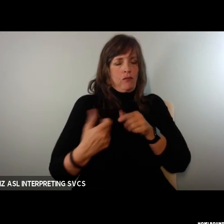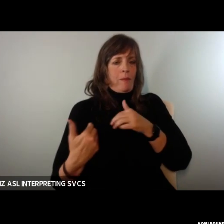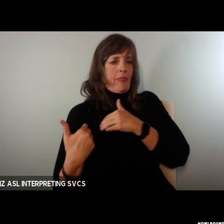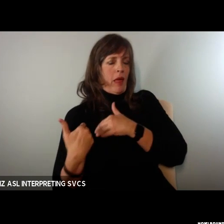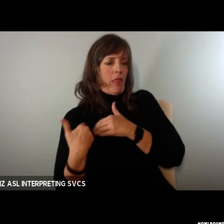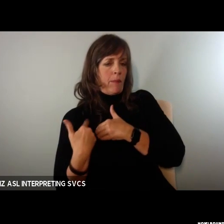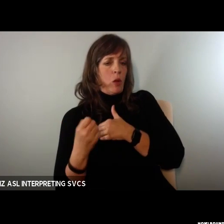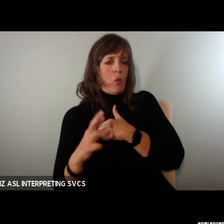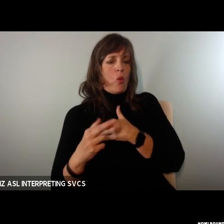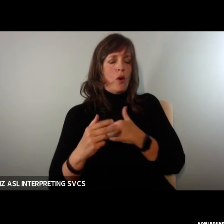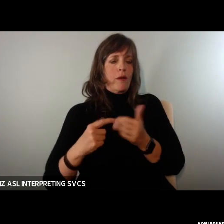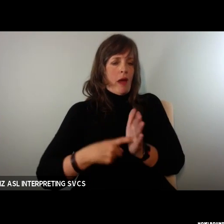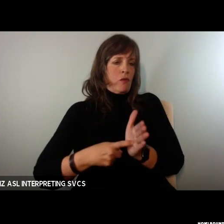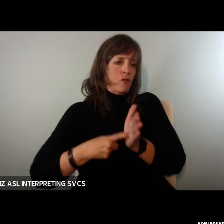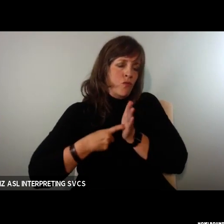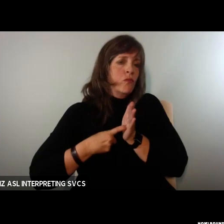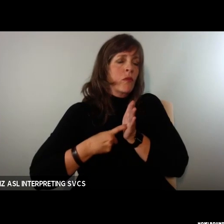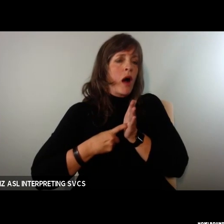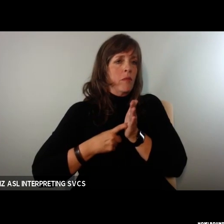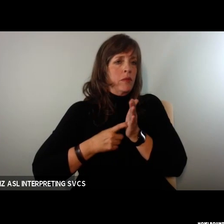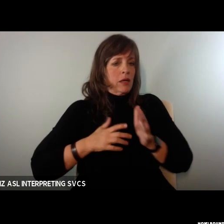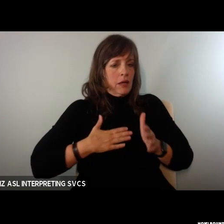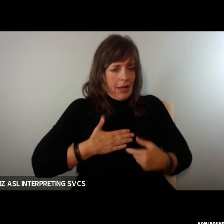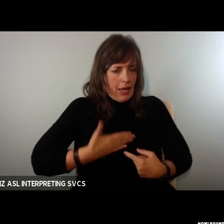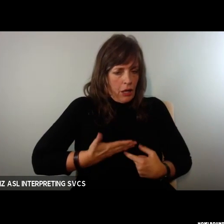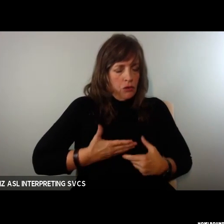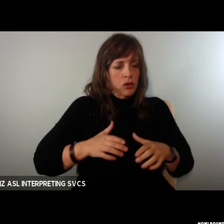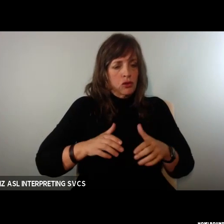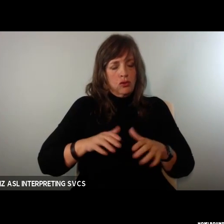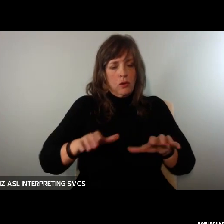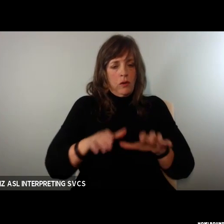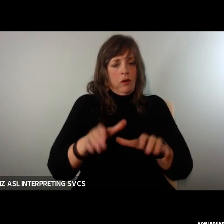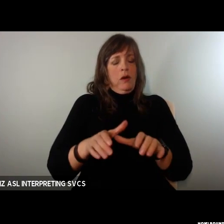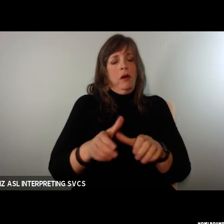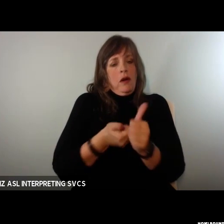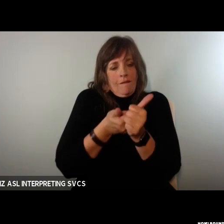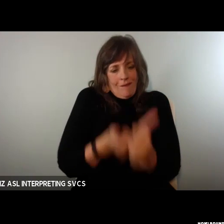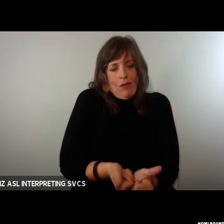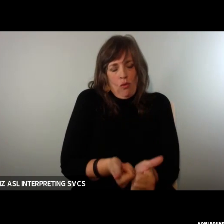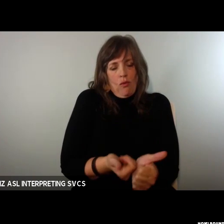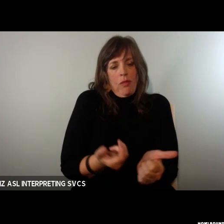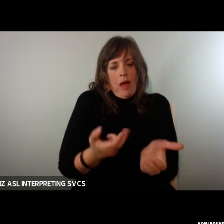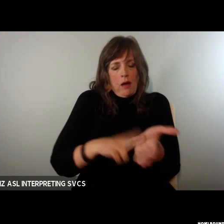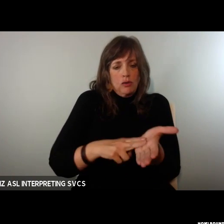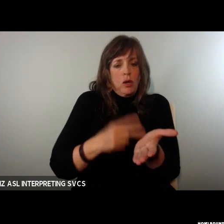or the obligation of performing the contract when something happens that is beyond